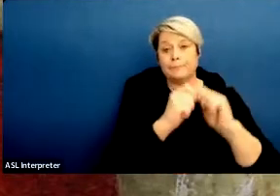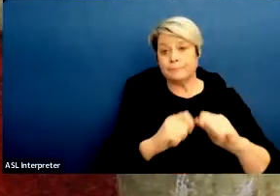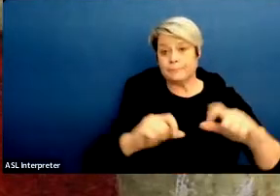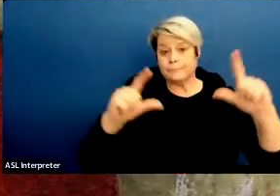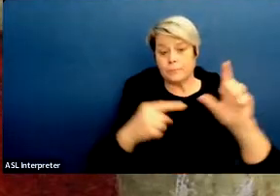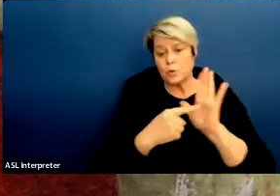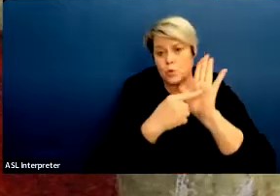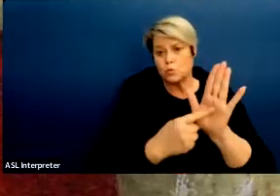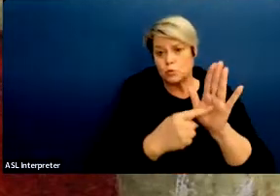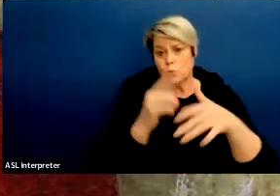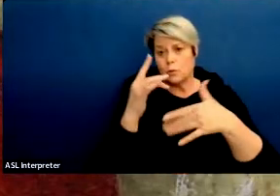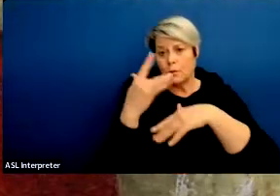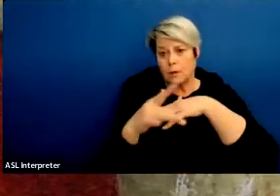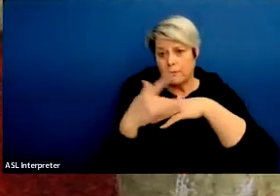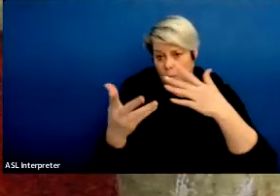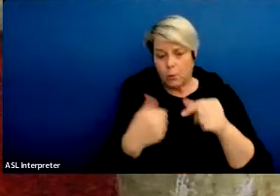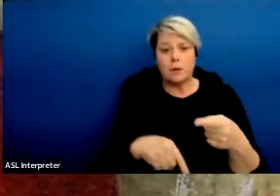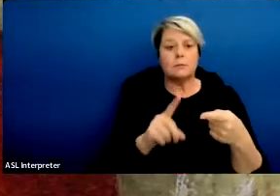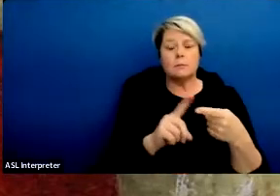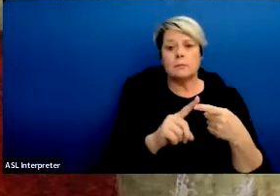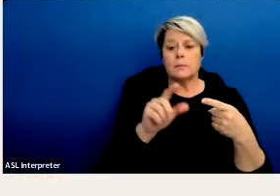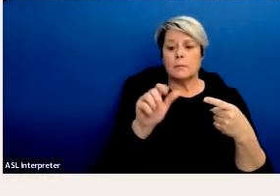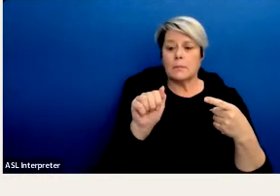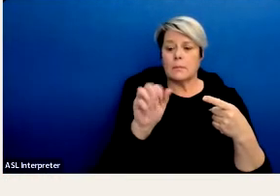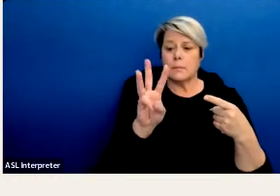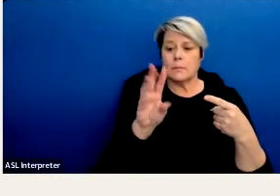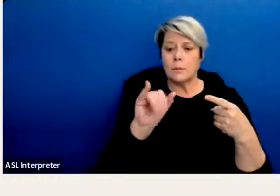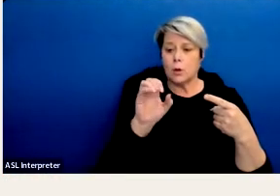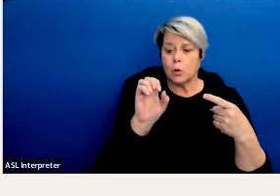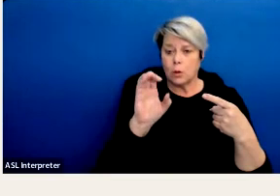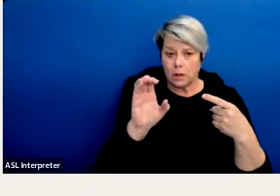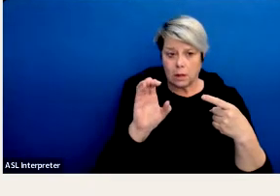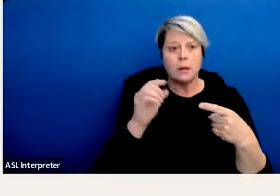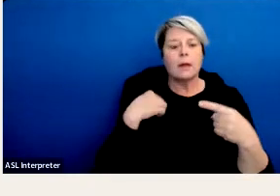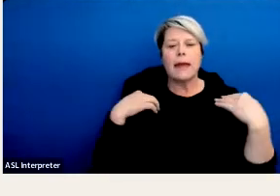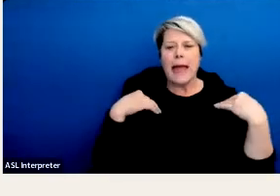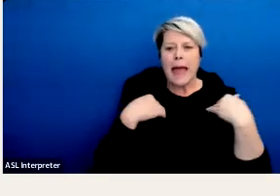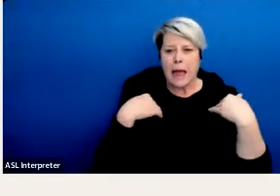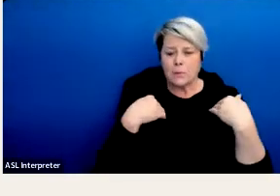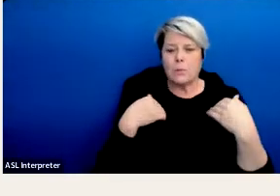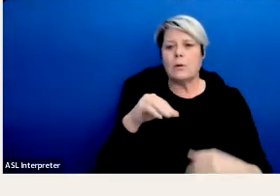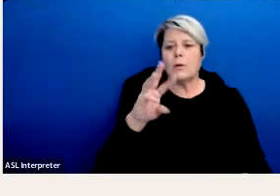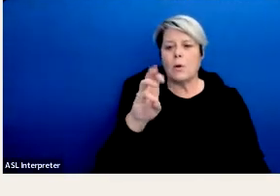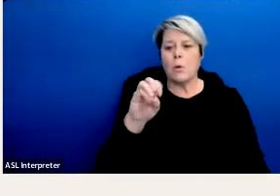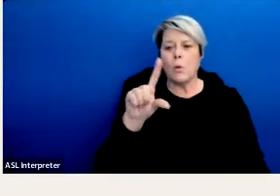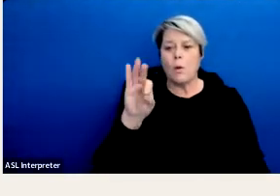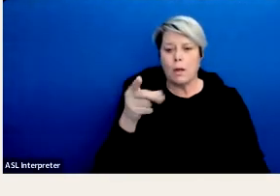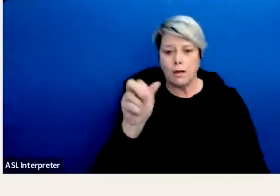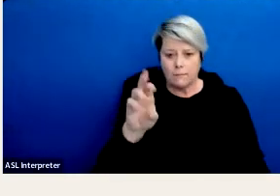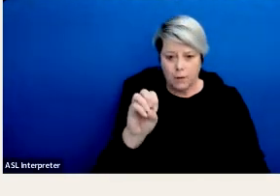couple of them but this slide just highlights the